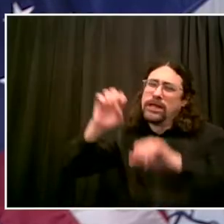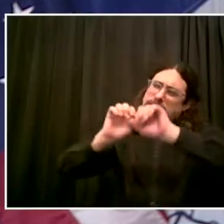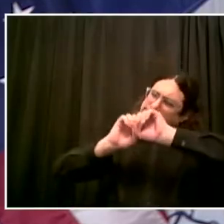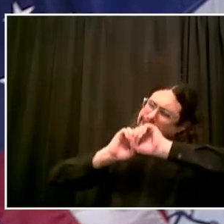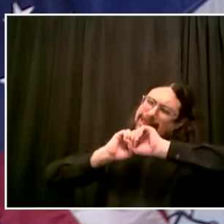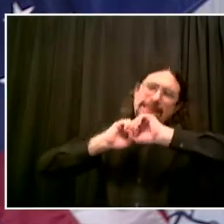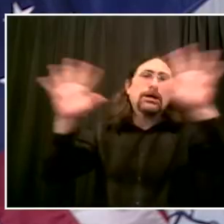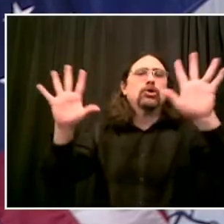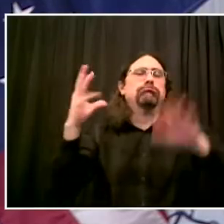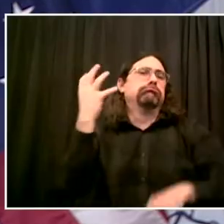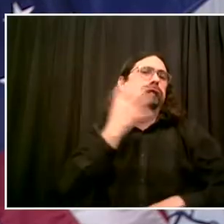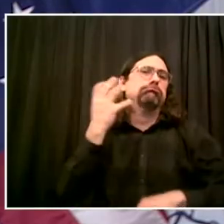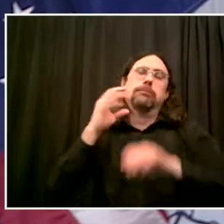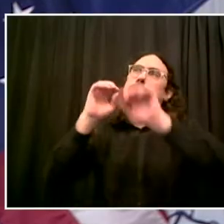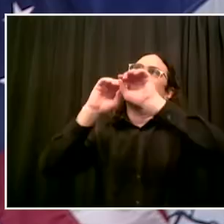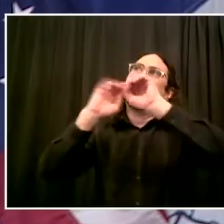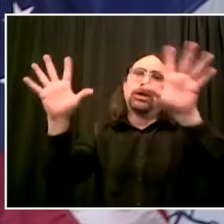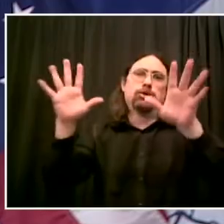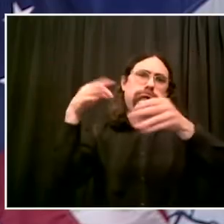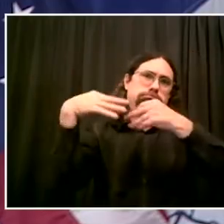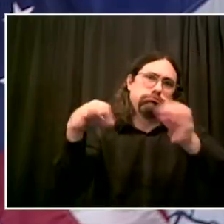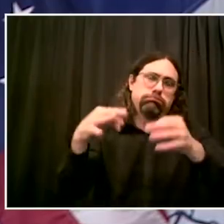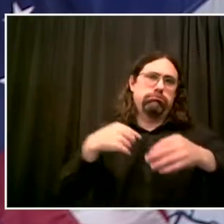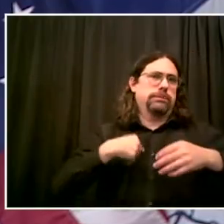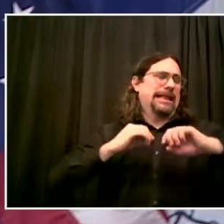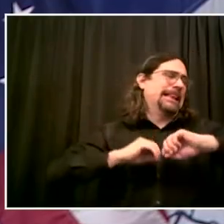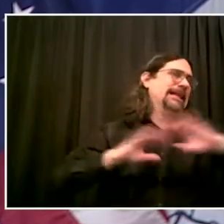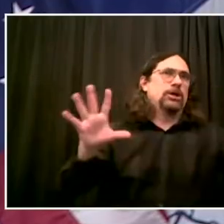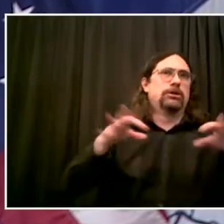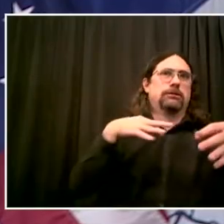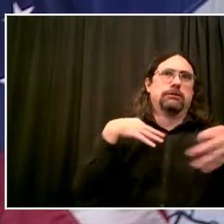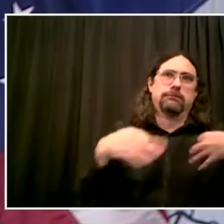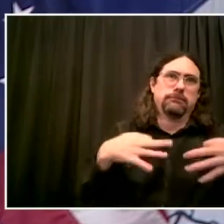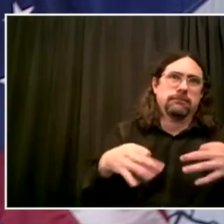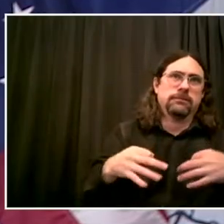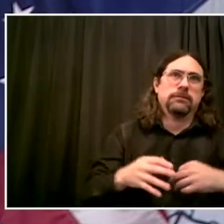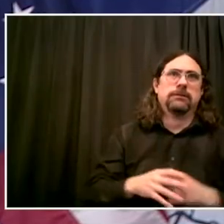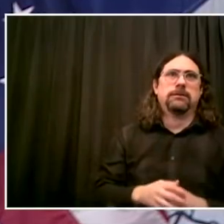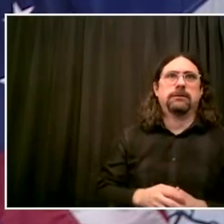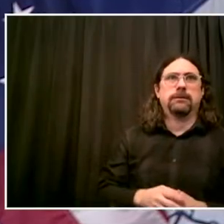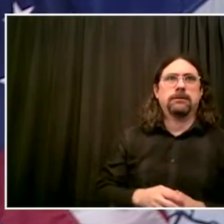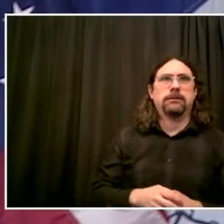BASIC TIMELINE. IT IS REALLY CLEAR HAWT NEEDS